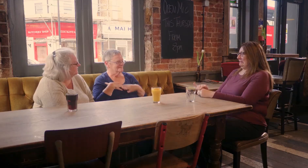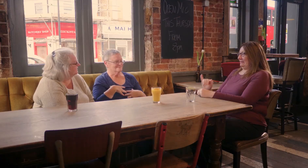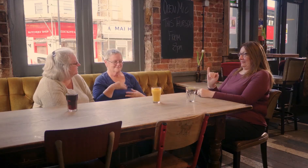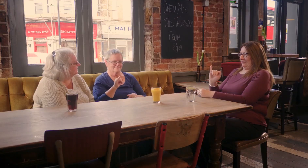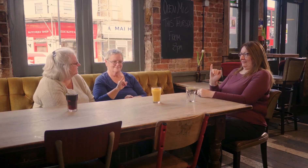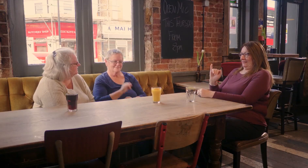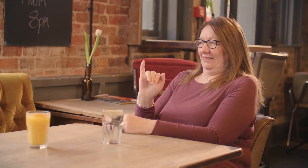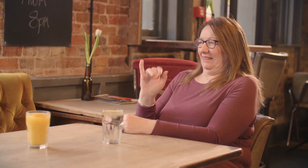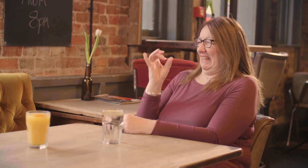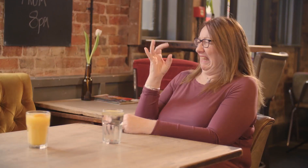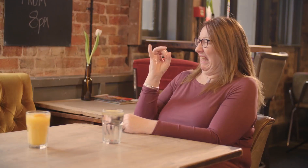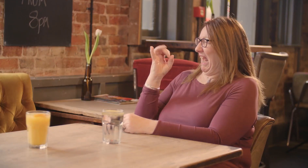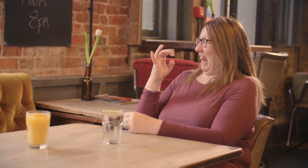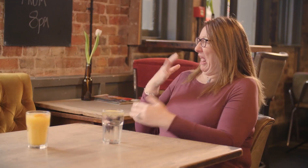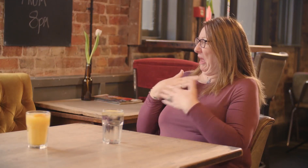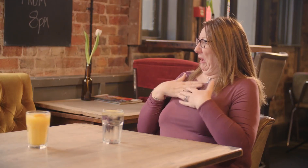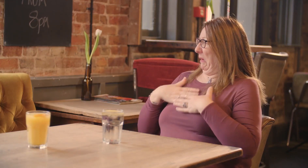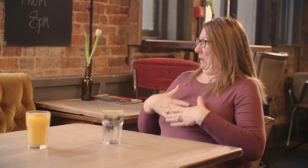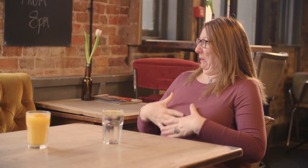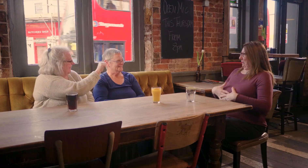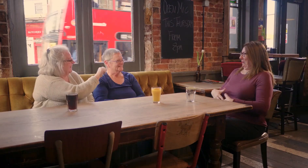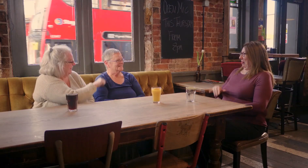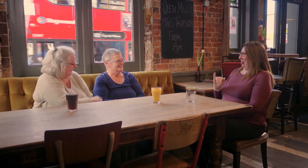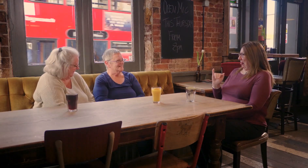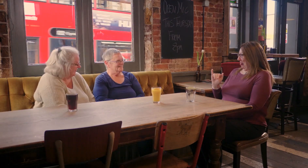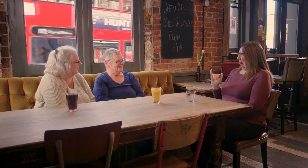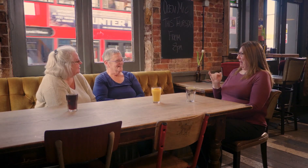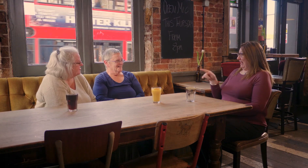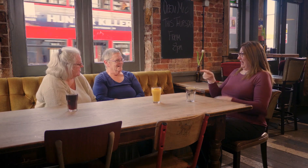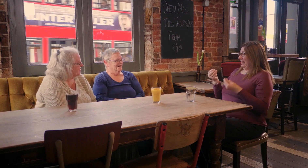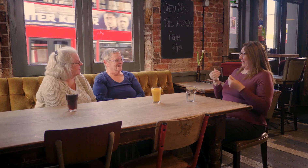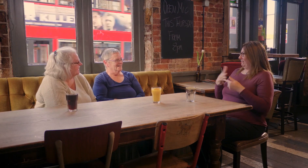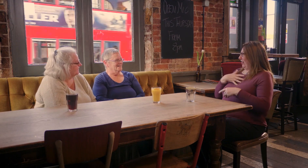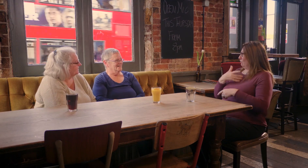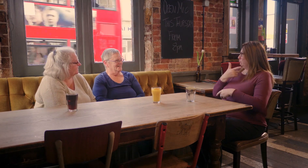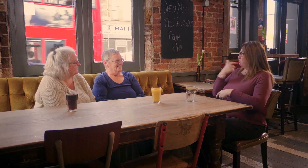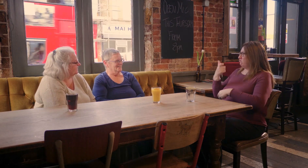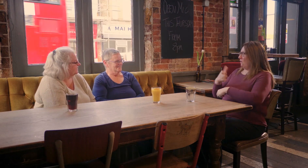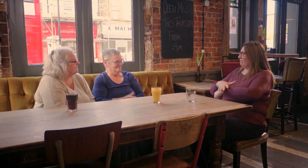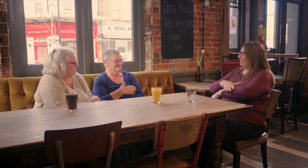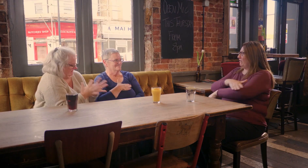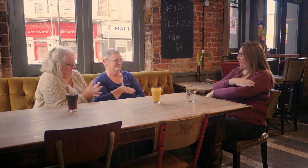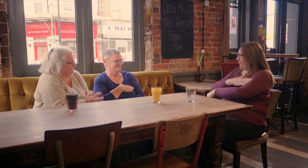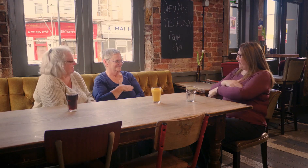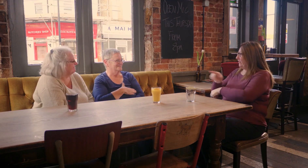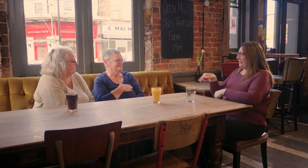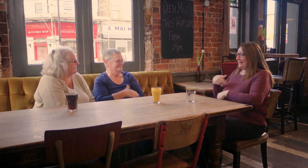They were a disgusting yellow and they looked awful, and were all rough on the skin! - Scratchy!